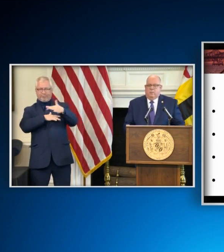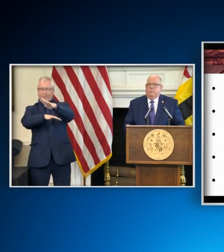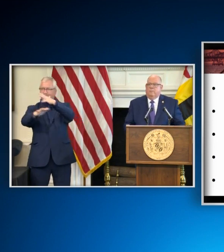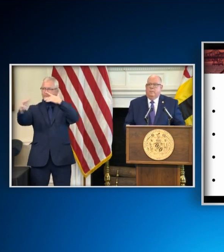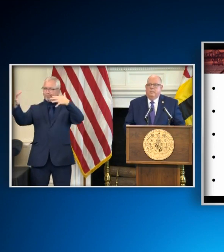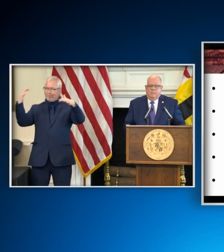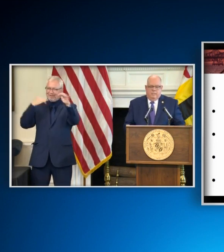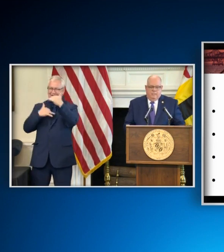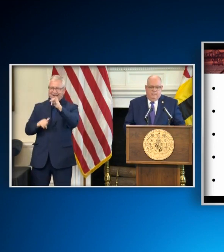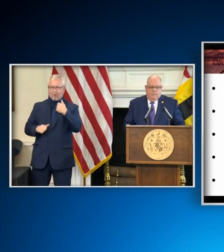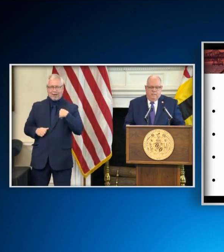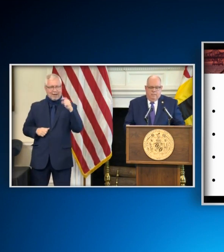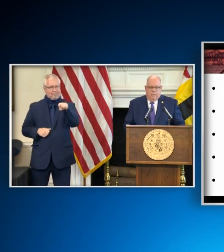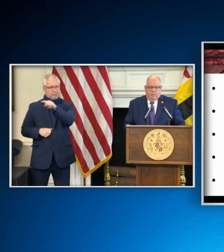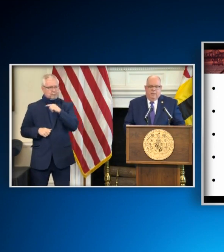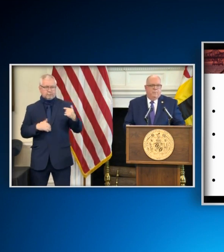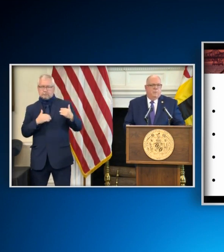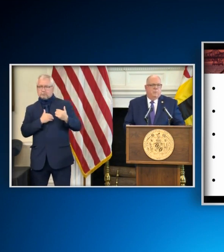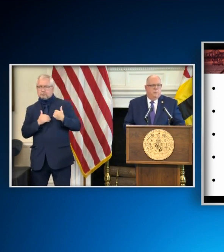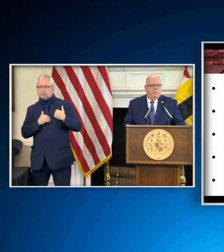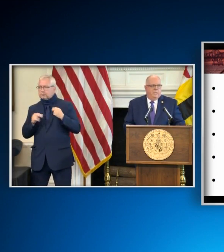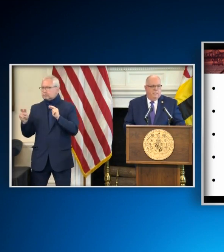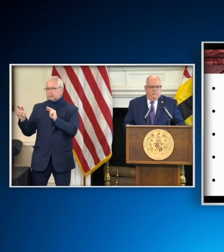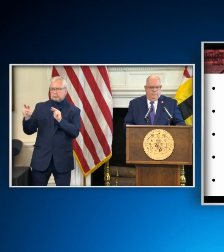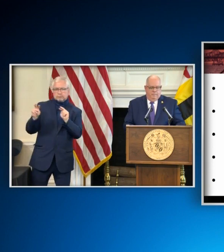COVID-19 IS STILL A DEADLY THREAT.